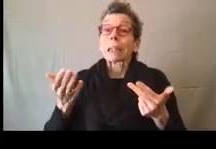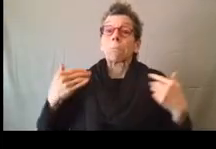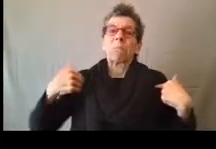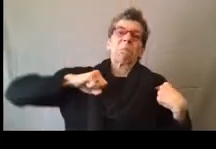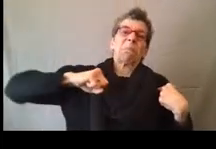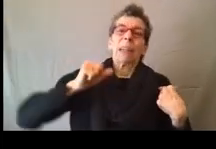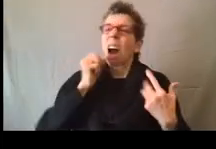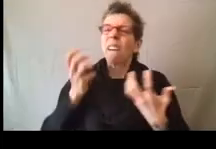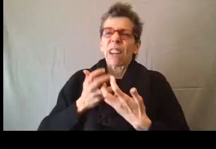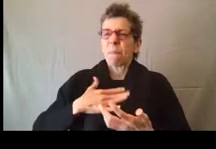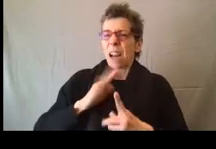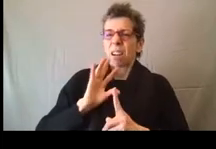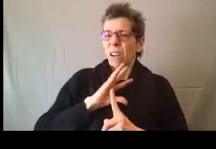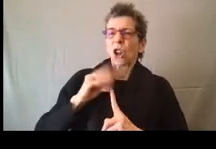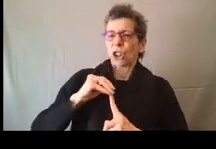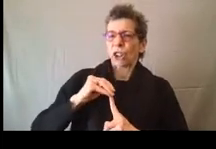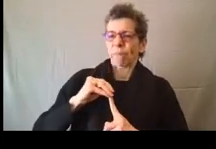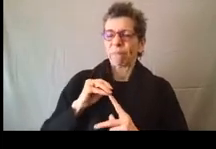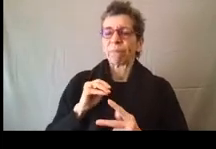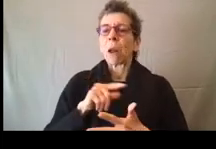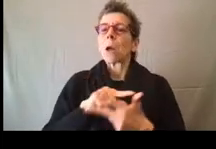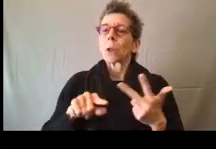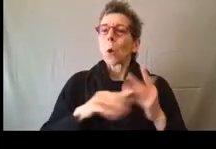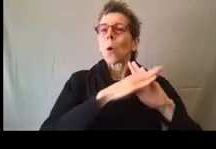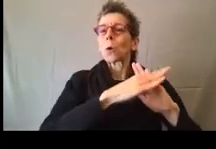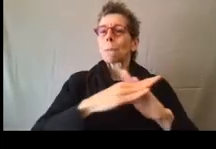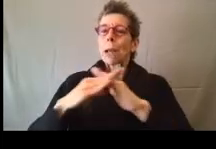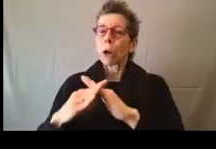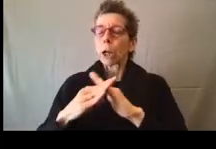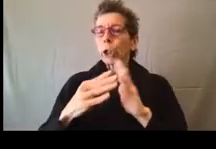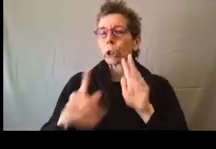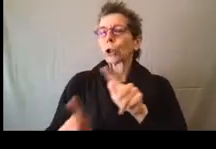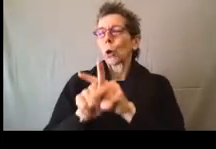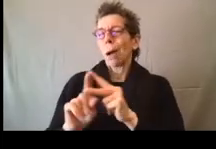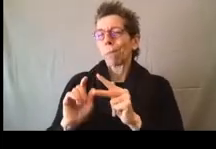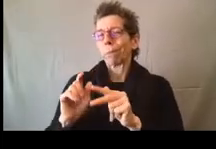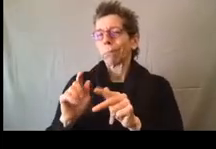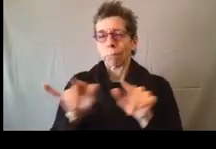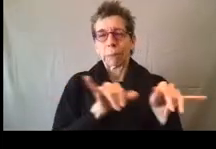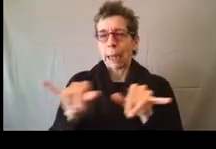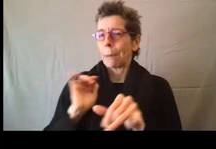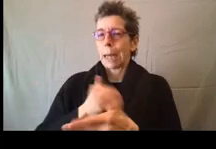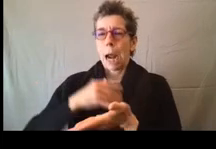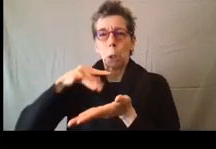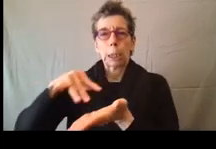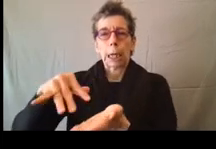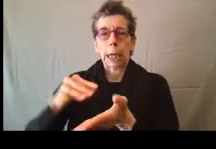So, those barriers were also mirrored in our study. So in both of our survey in interviews